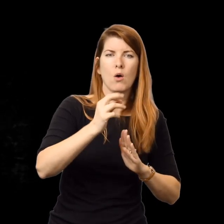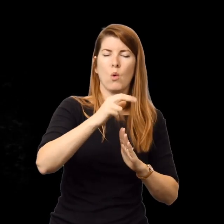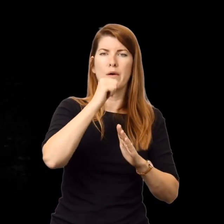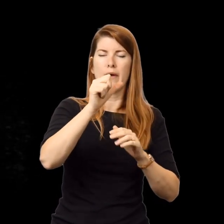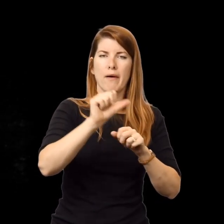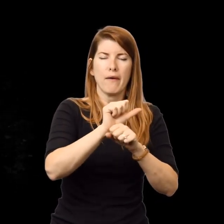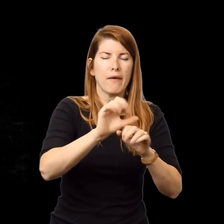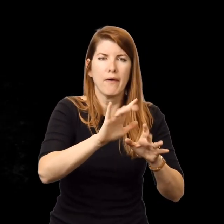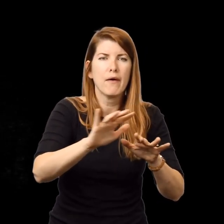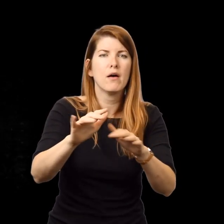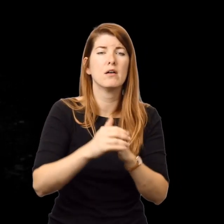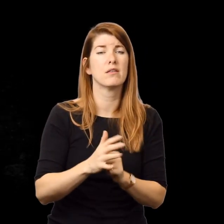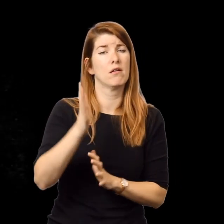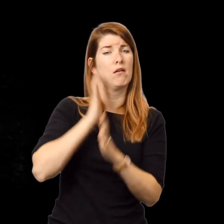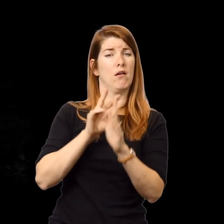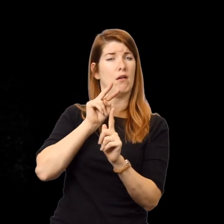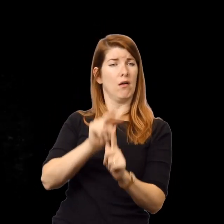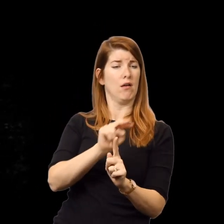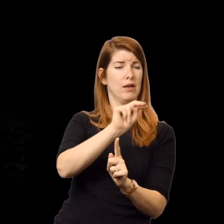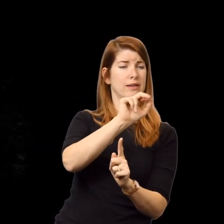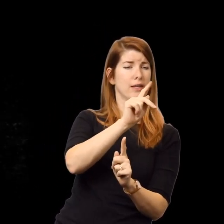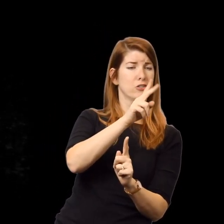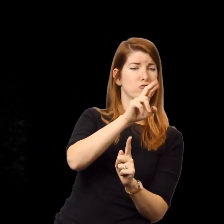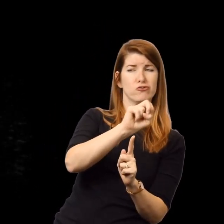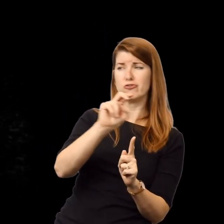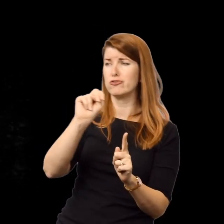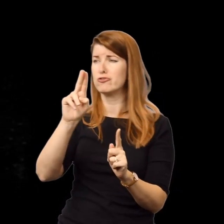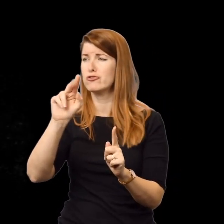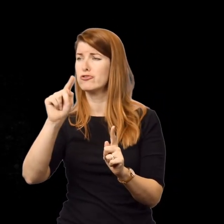So, the old thinking of nature versus nurture, it's really both.